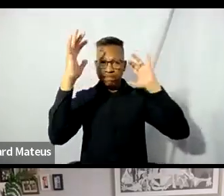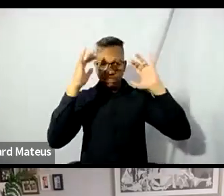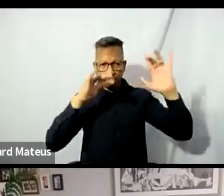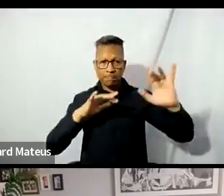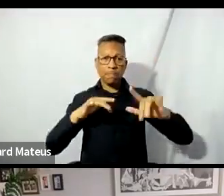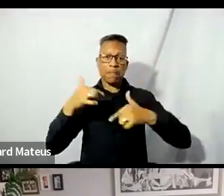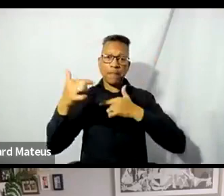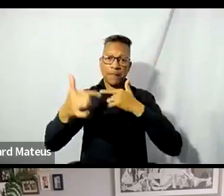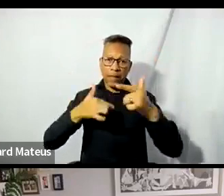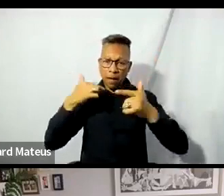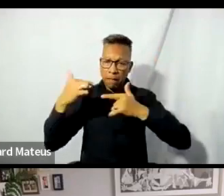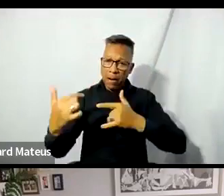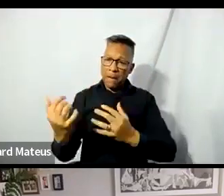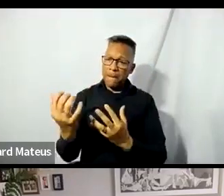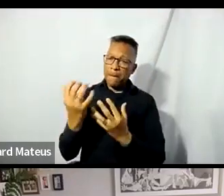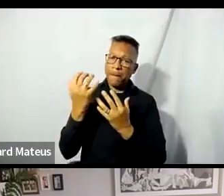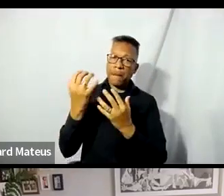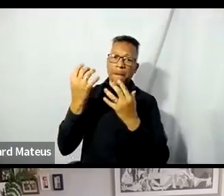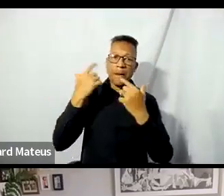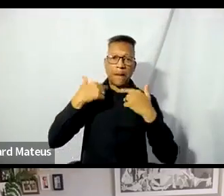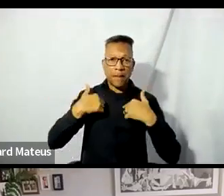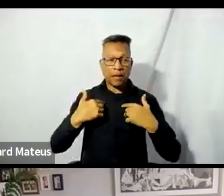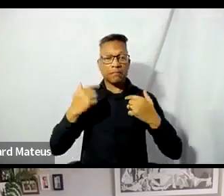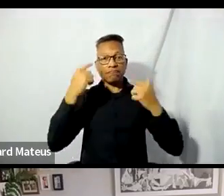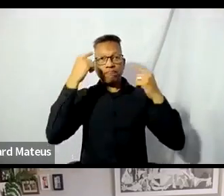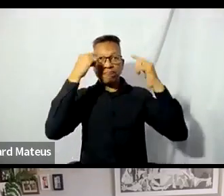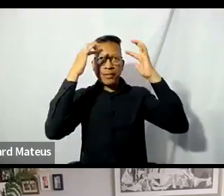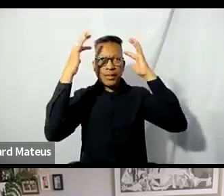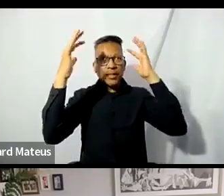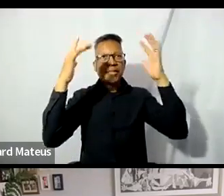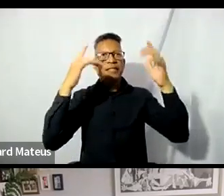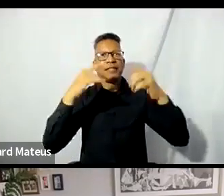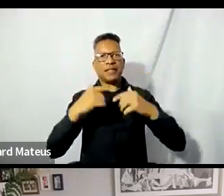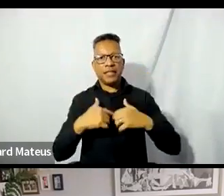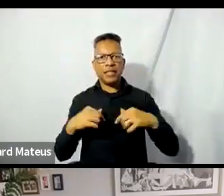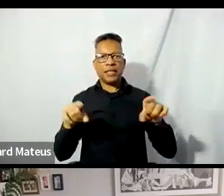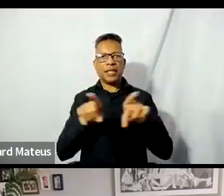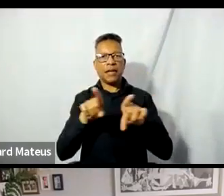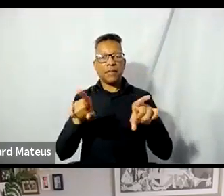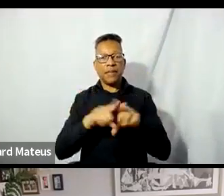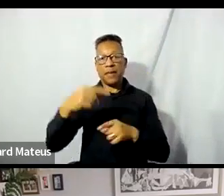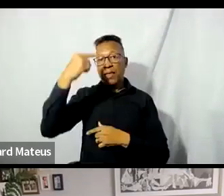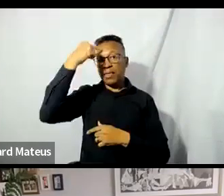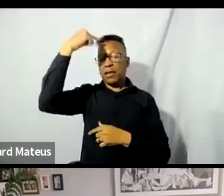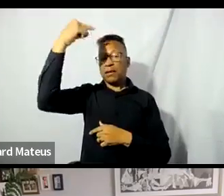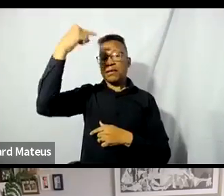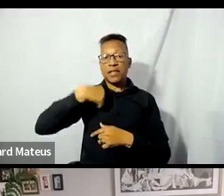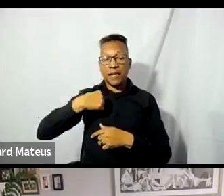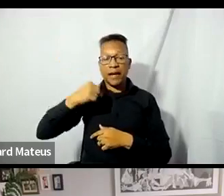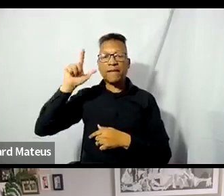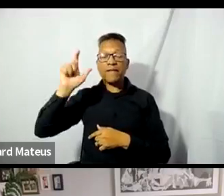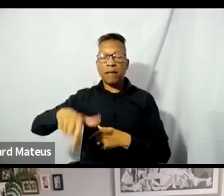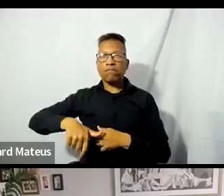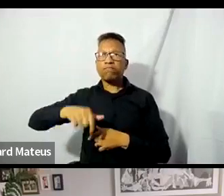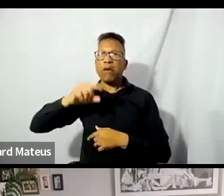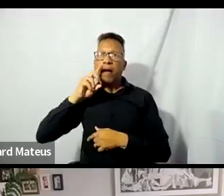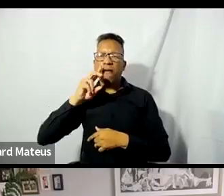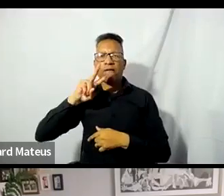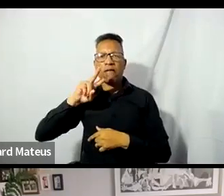your papers, and your thoughts, and your ideas, and and nd and perspective and perspective of you got to for me